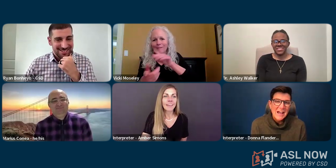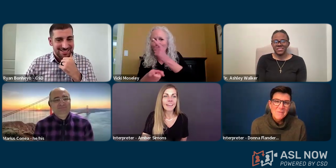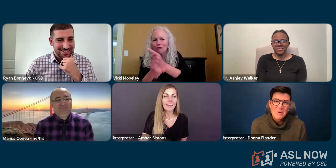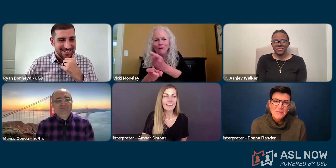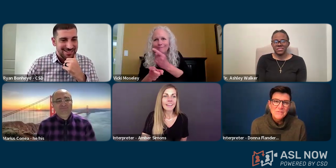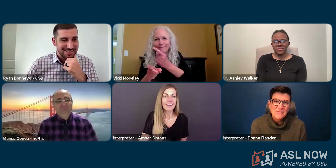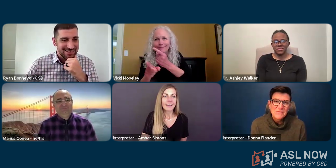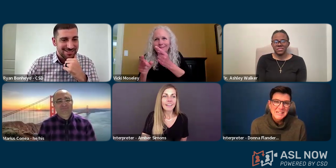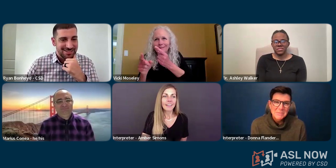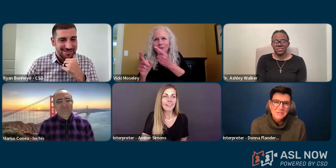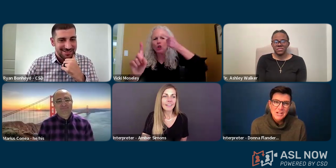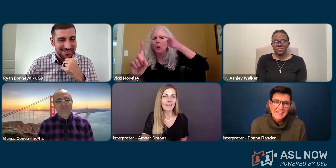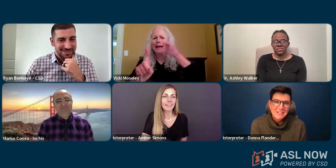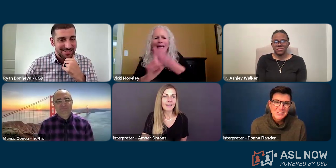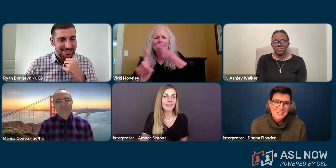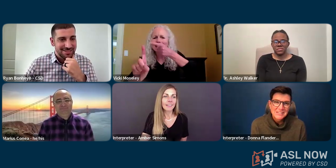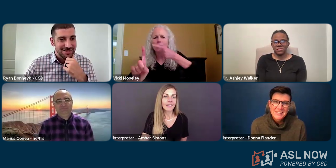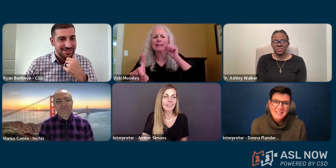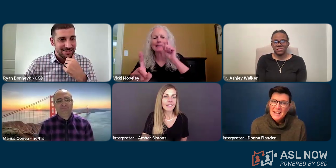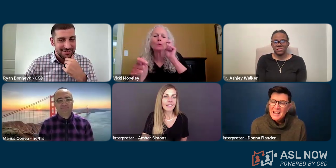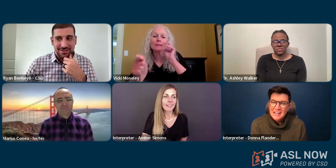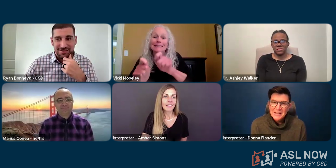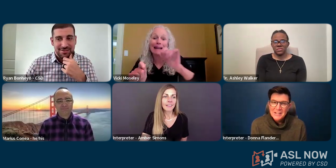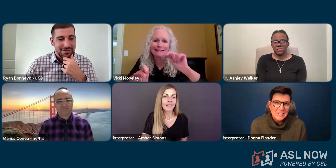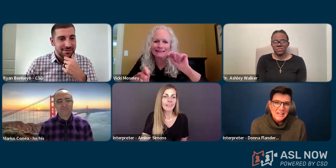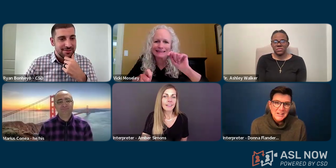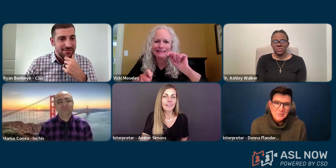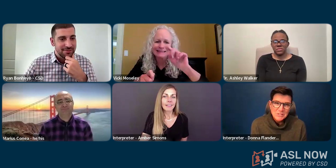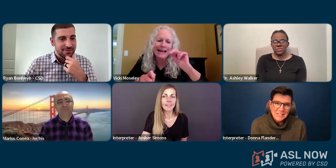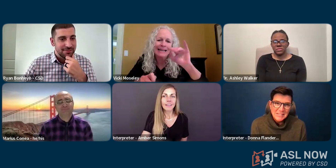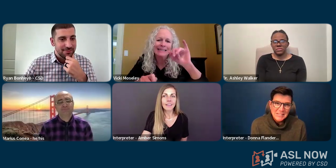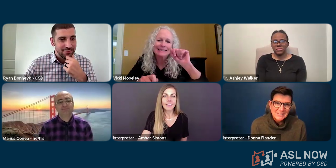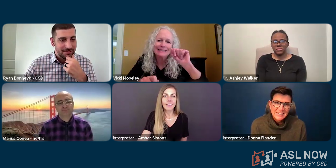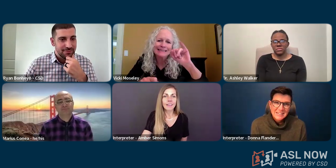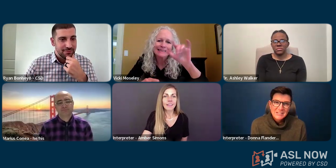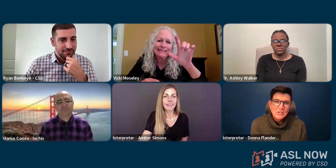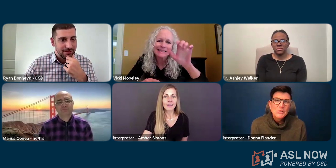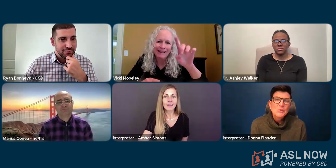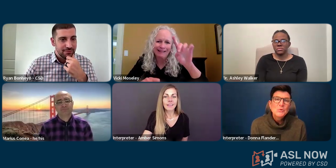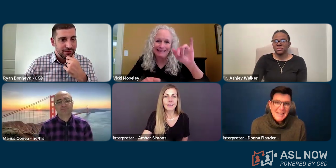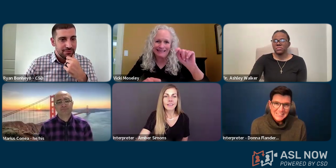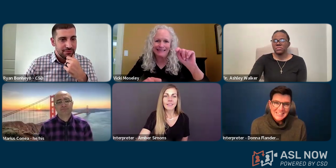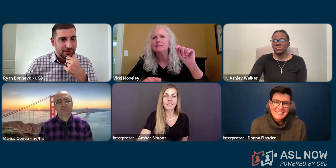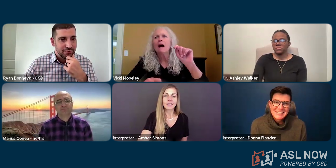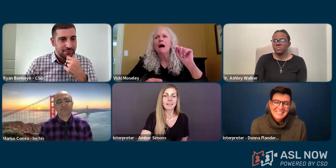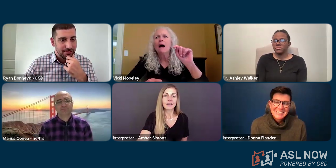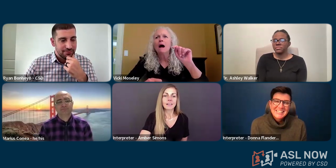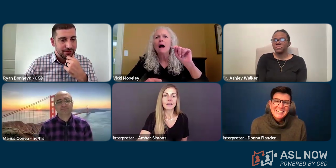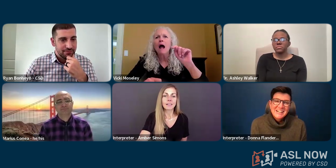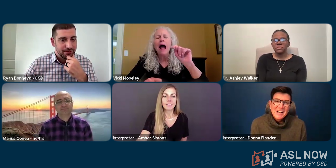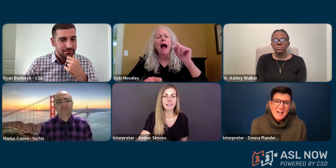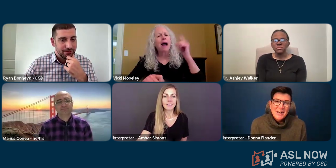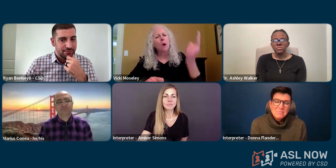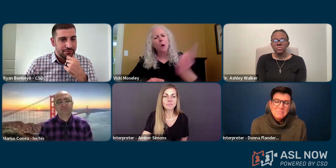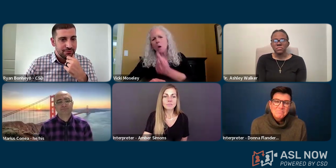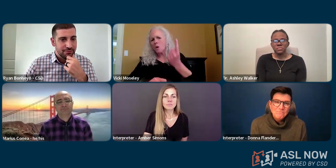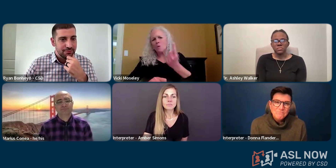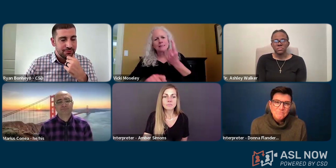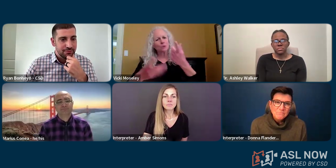well, both of these types of challenges, I agree 100%. You nailed it.